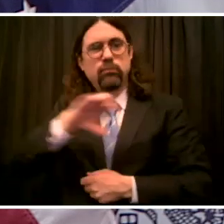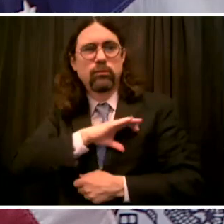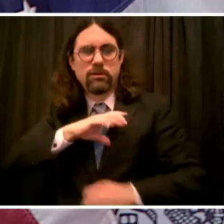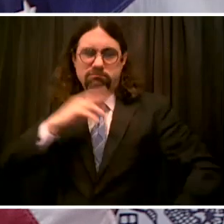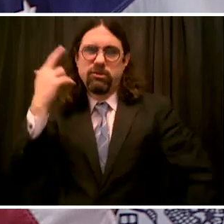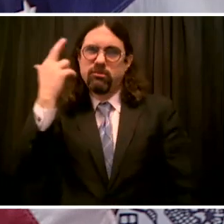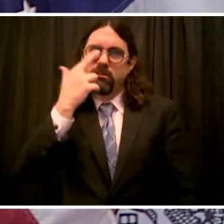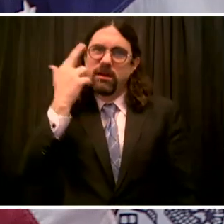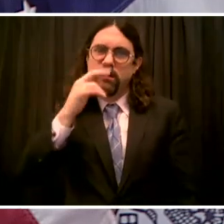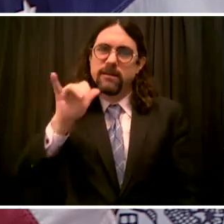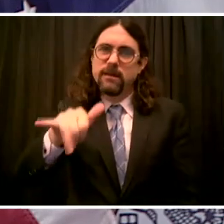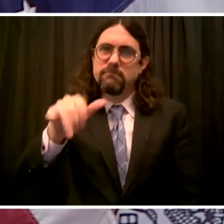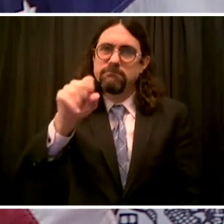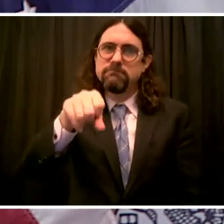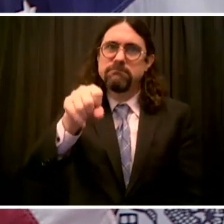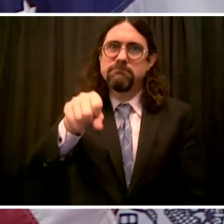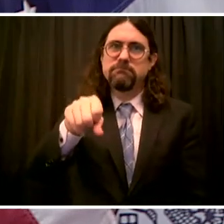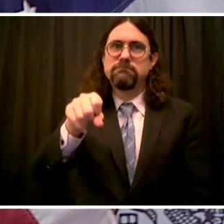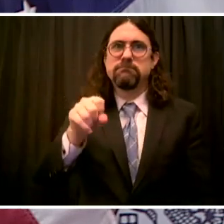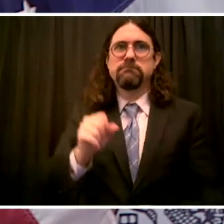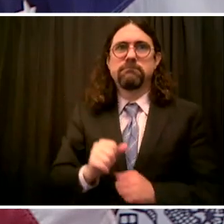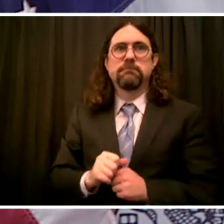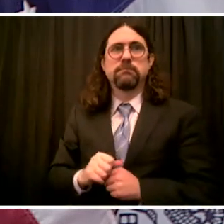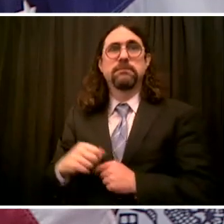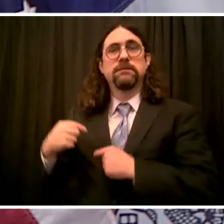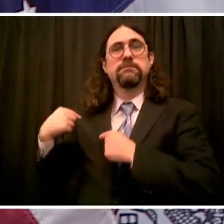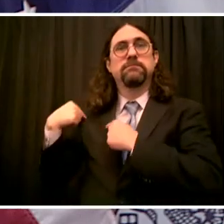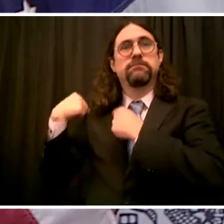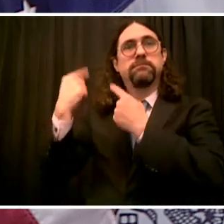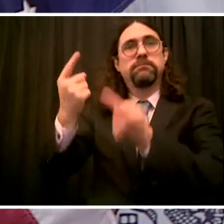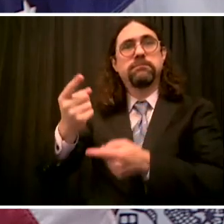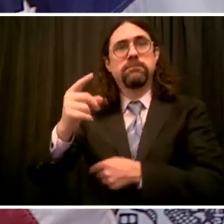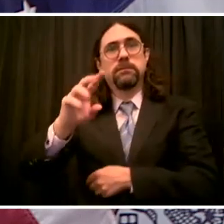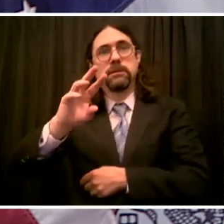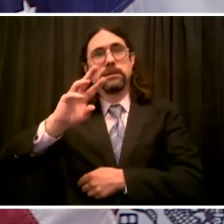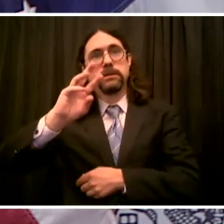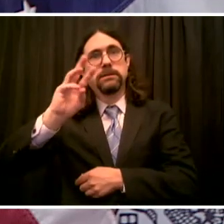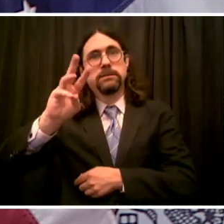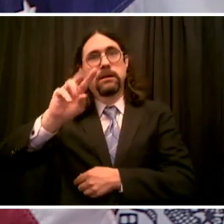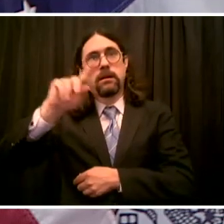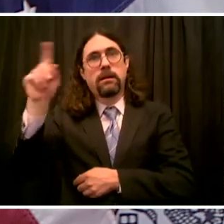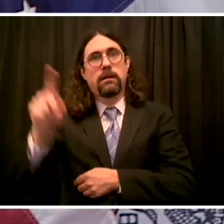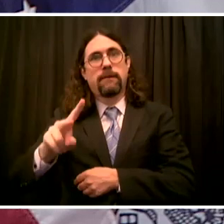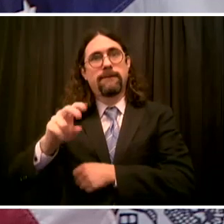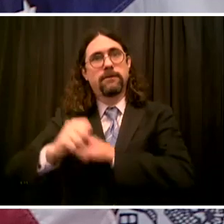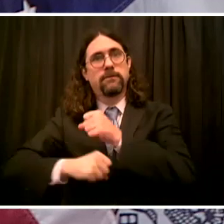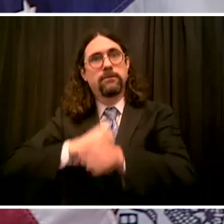WHAT'S BEHIND WHAT WE'VE KIND OF TRYING TO DO THE LAST 6 1/2